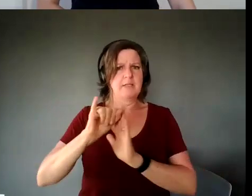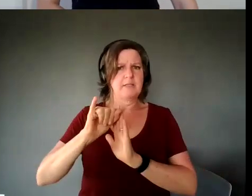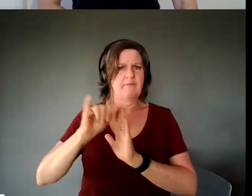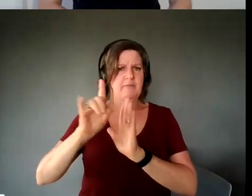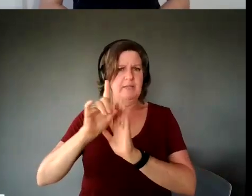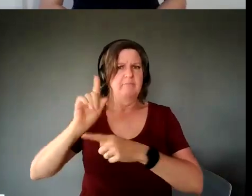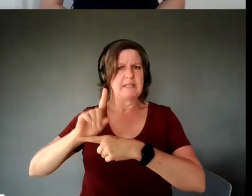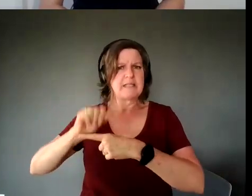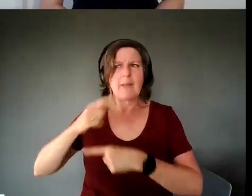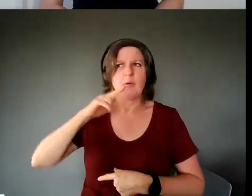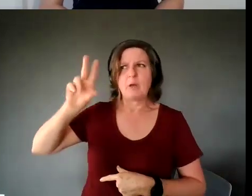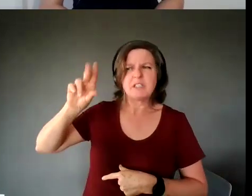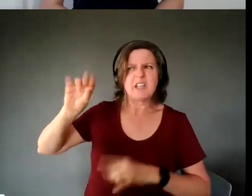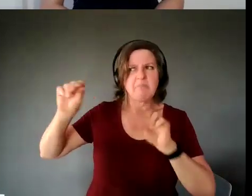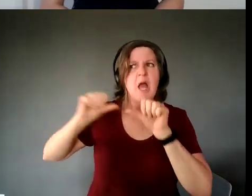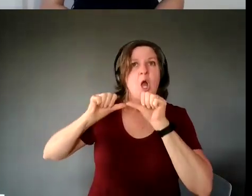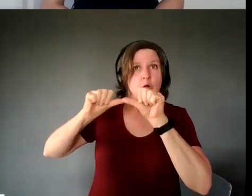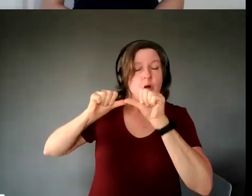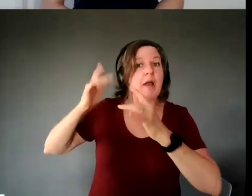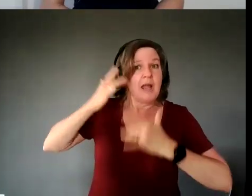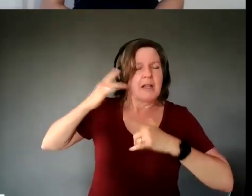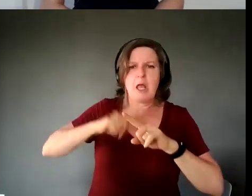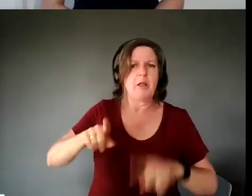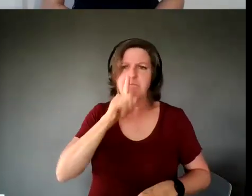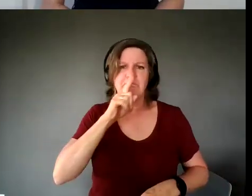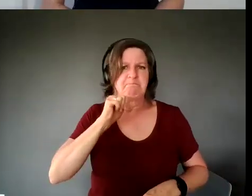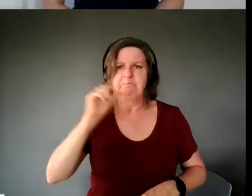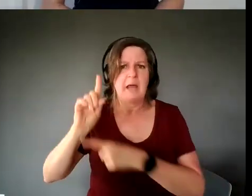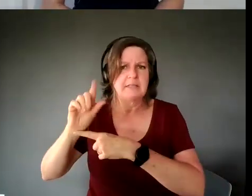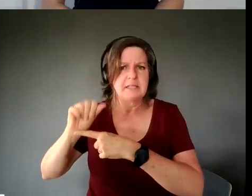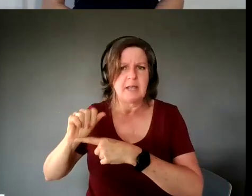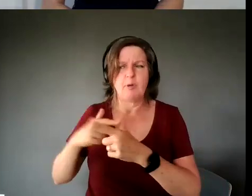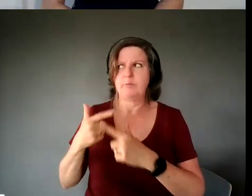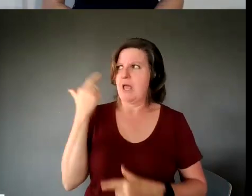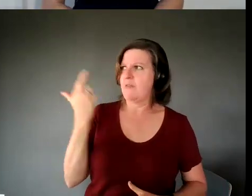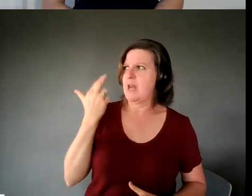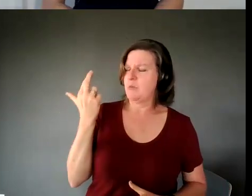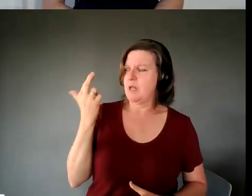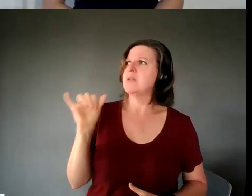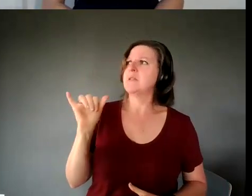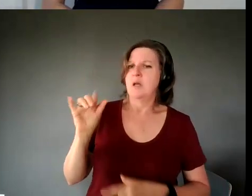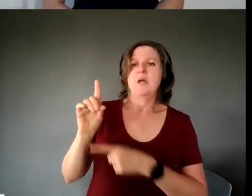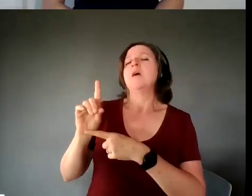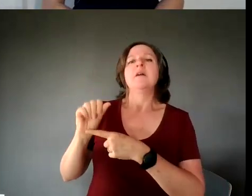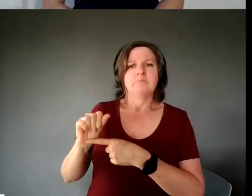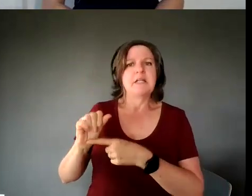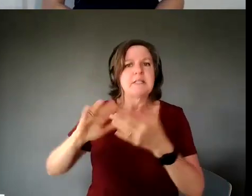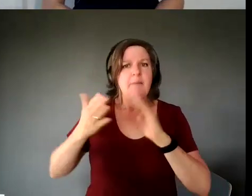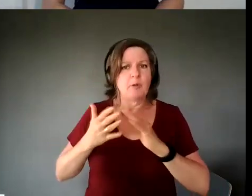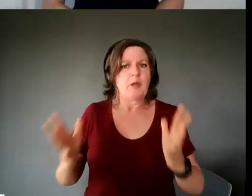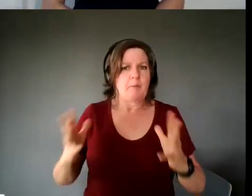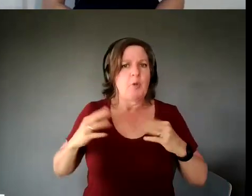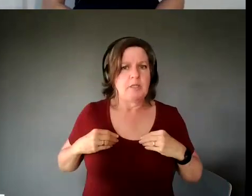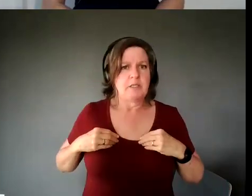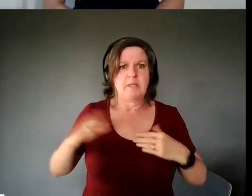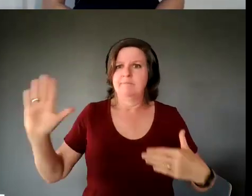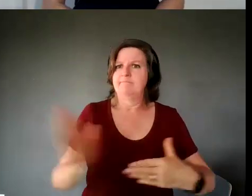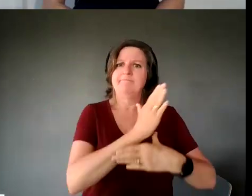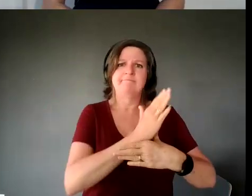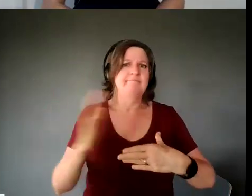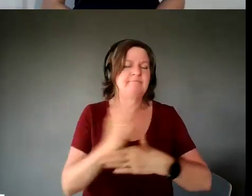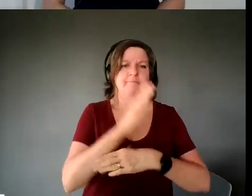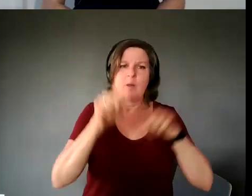I'm not Disabled. Then I realized the community embraces to such a broad array.